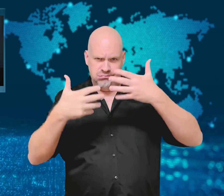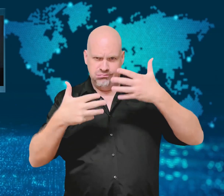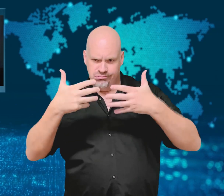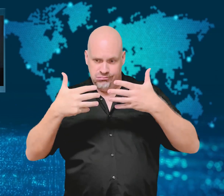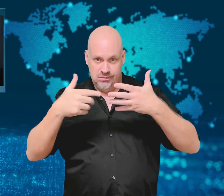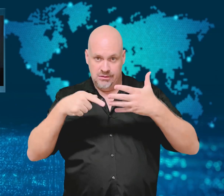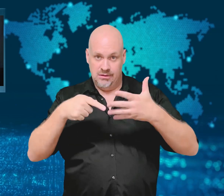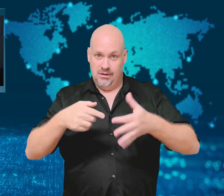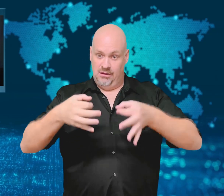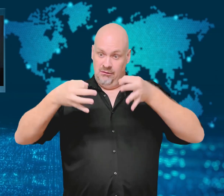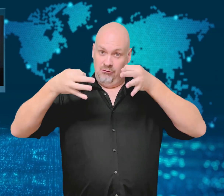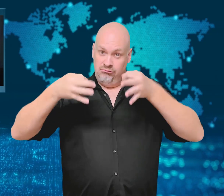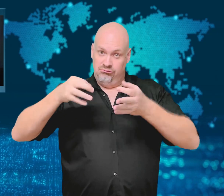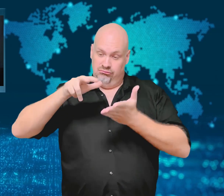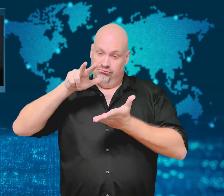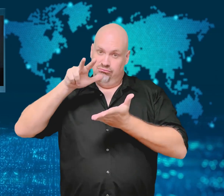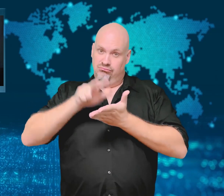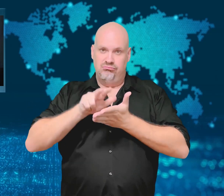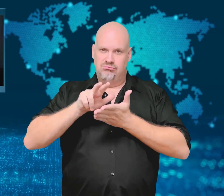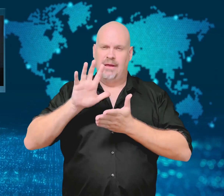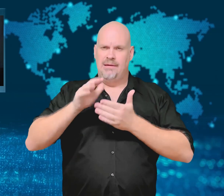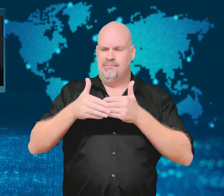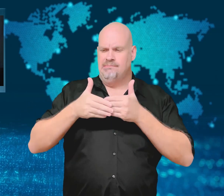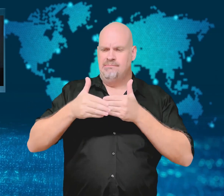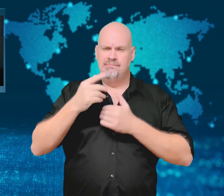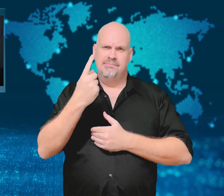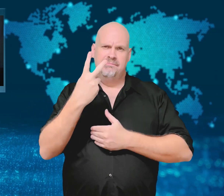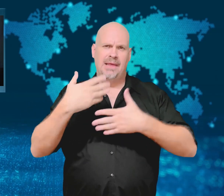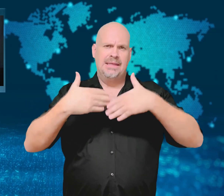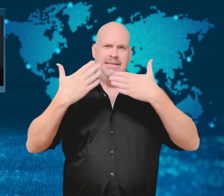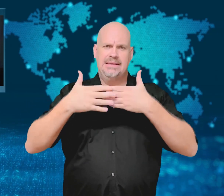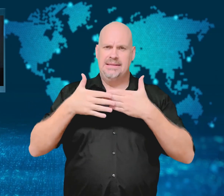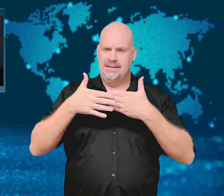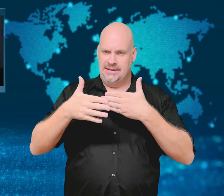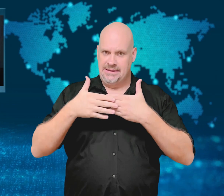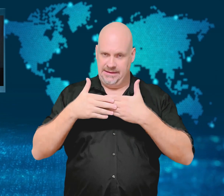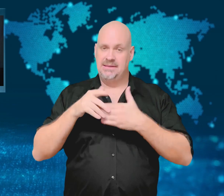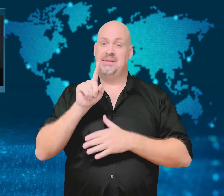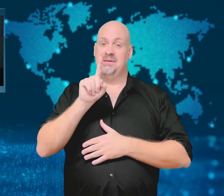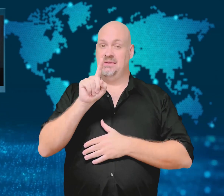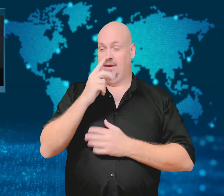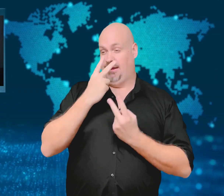but it appears that Benjamin Netanyahu won the election